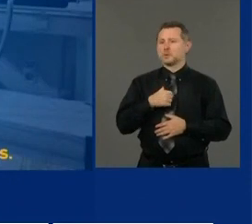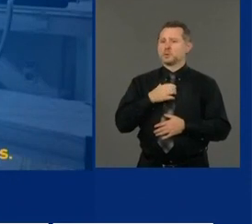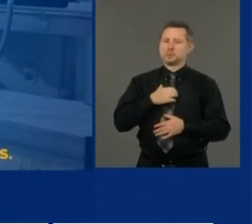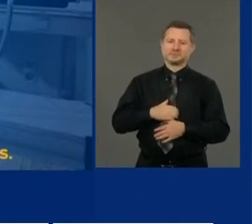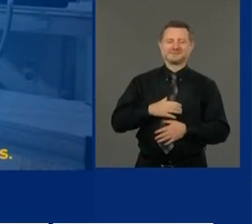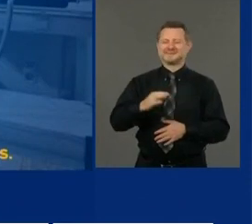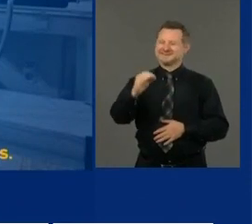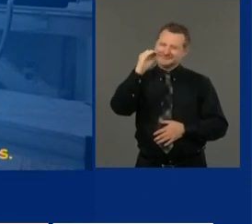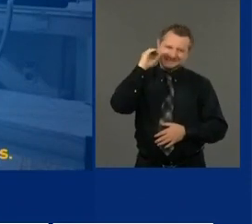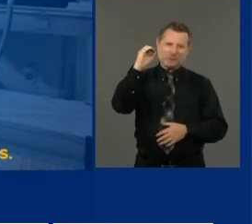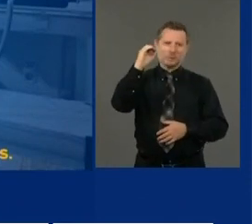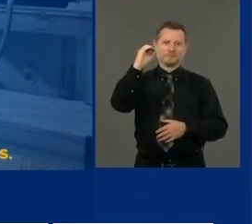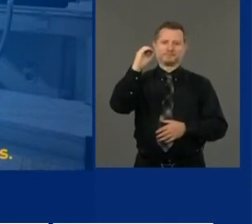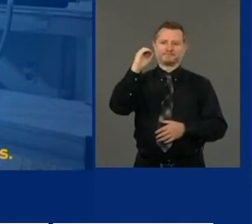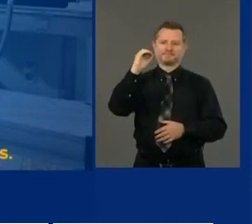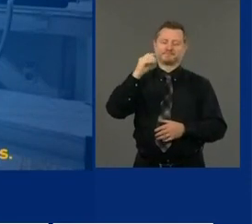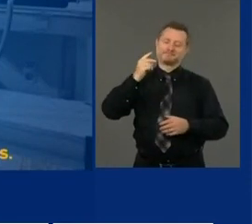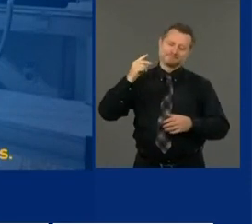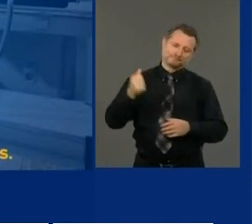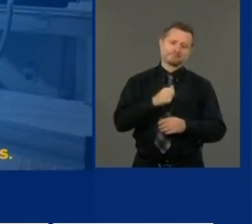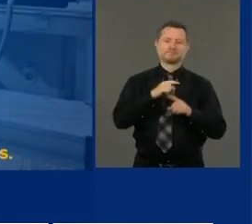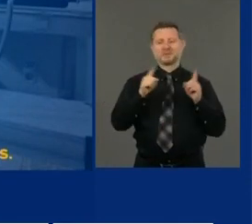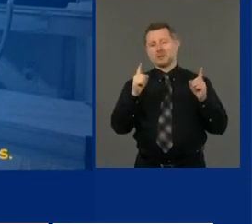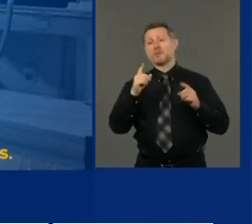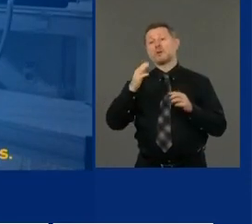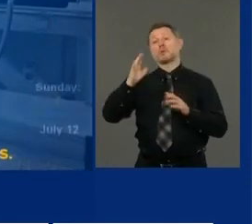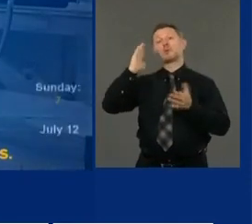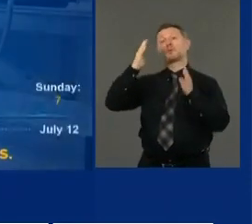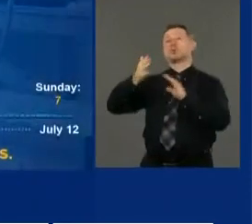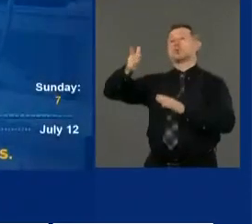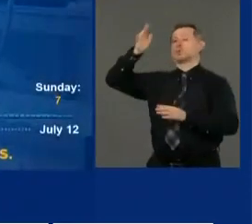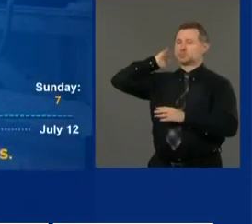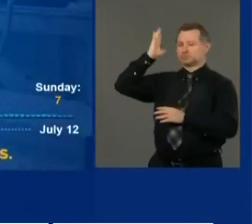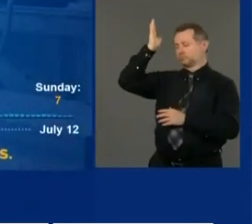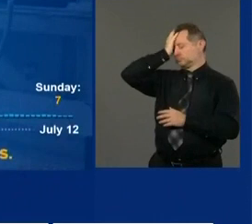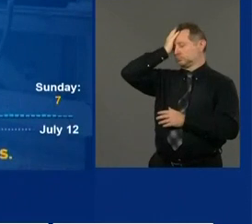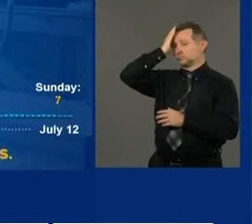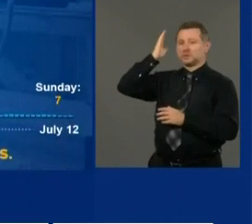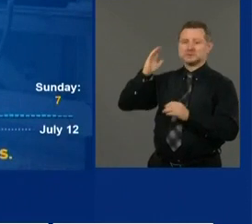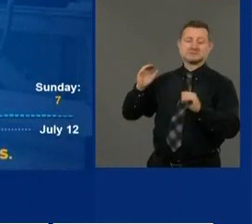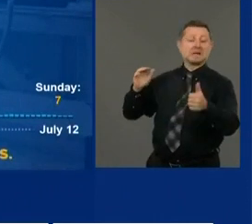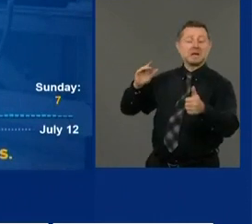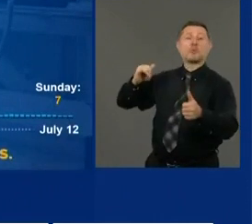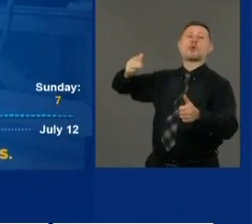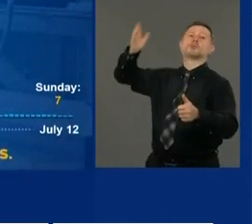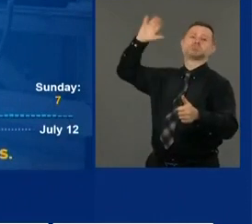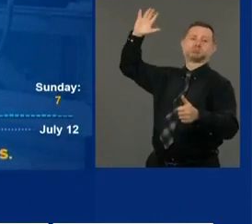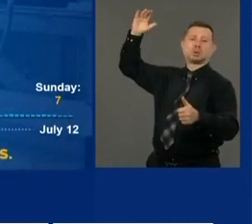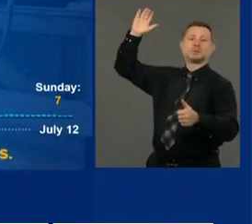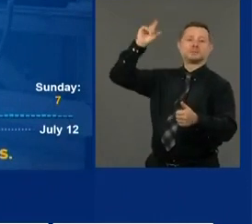THE CITY. DEATH TOLL FOR YESTERDAY IS 10 PEOPLE. AGAIN WE WOULD LIKE TO SEE THAT NUMBER AT ZERO.